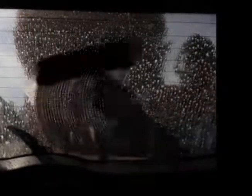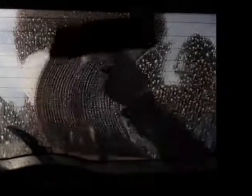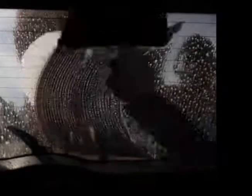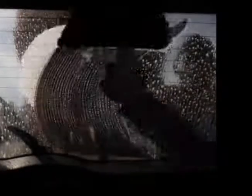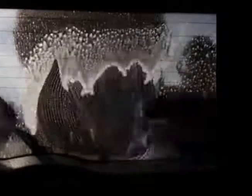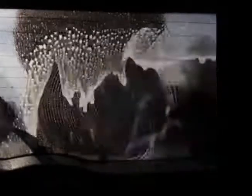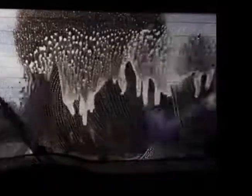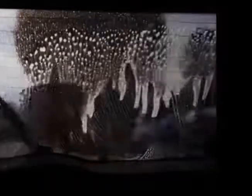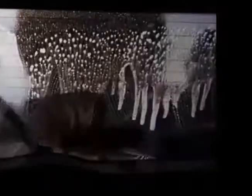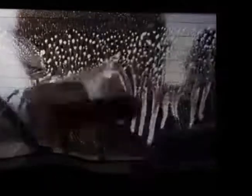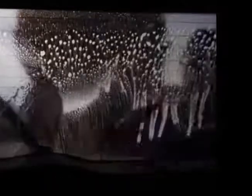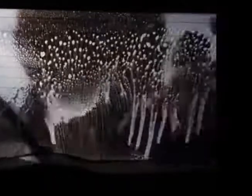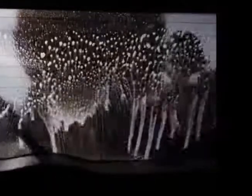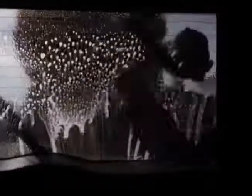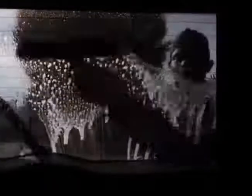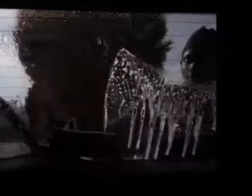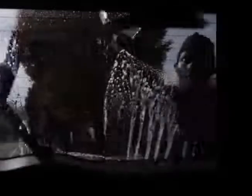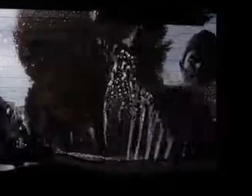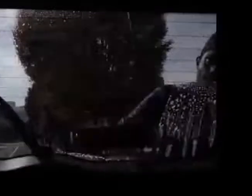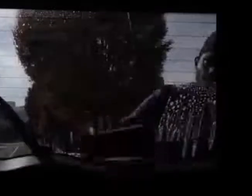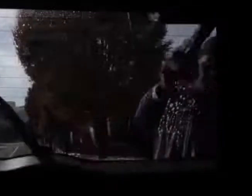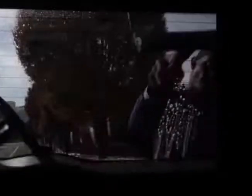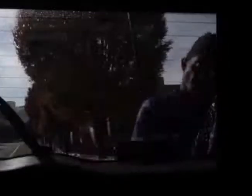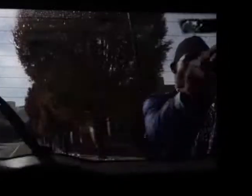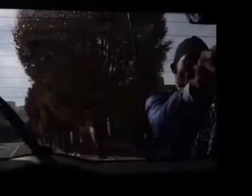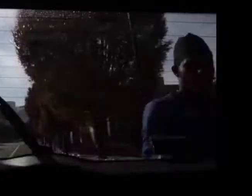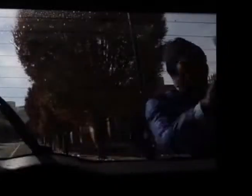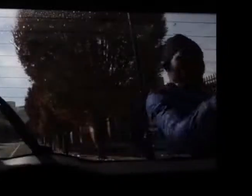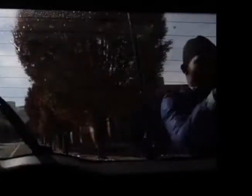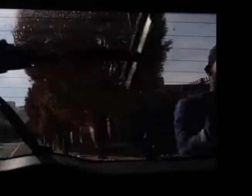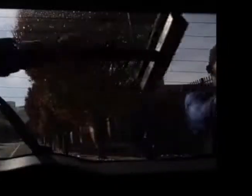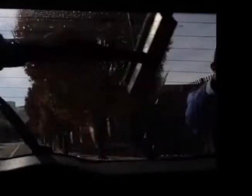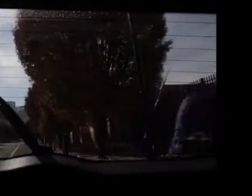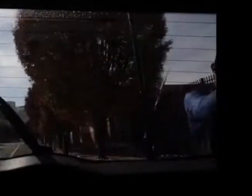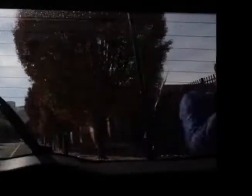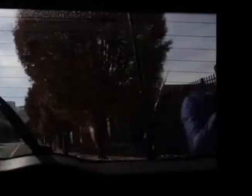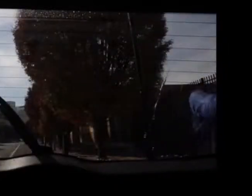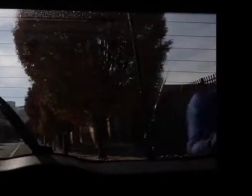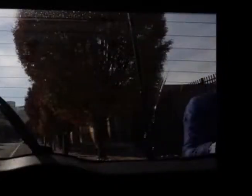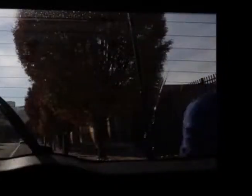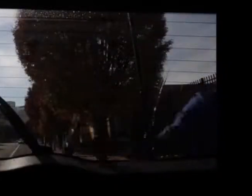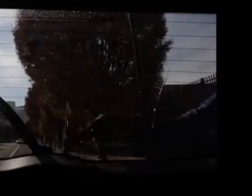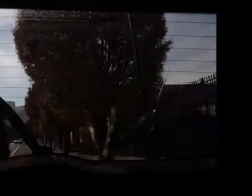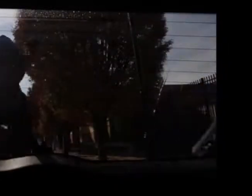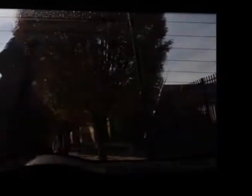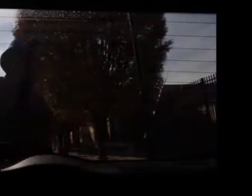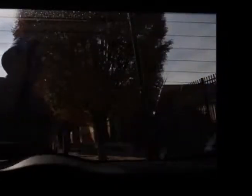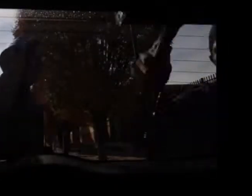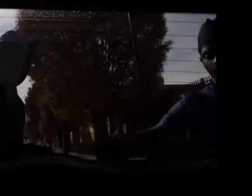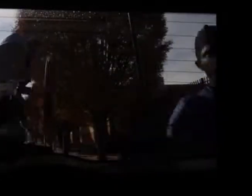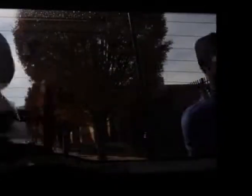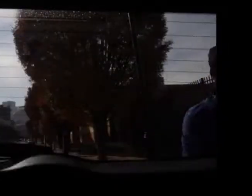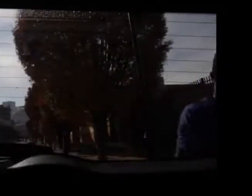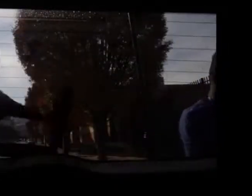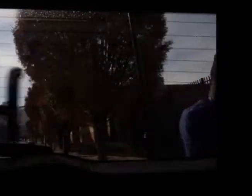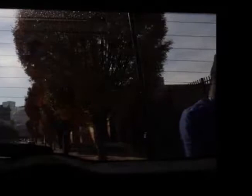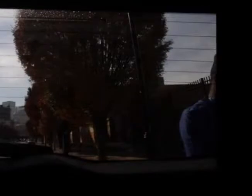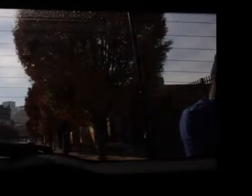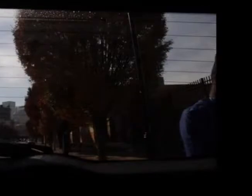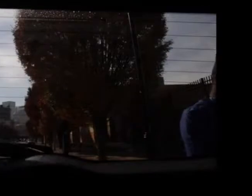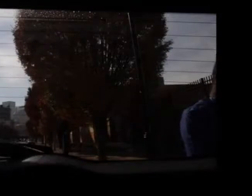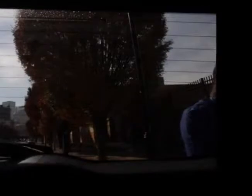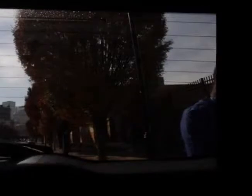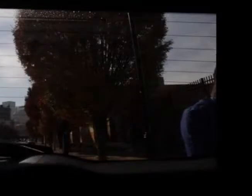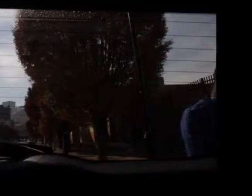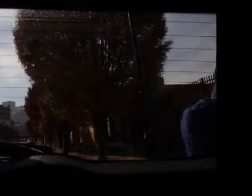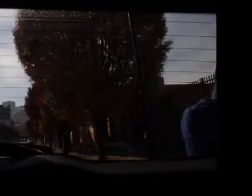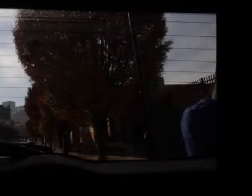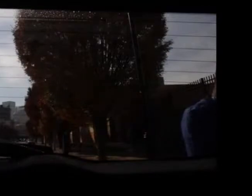baltimore and the nation